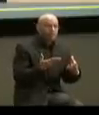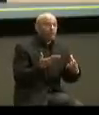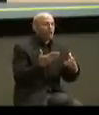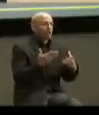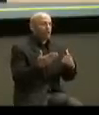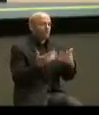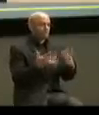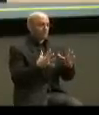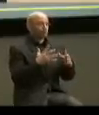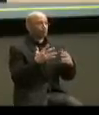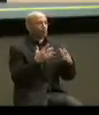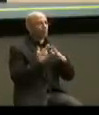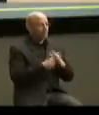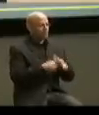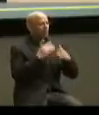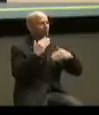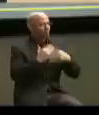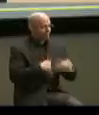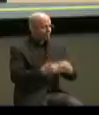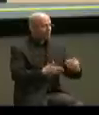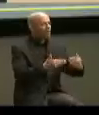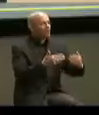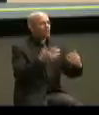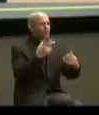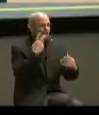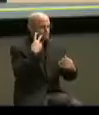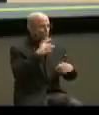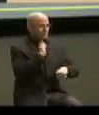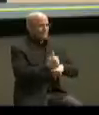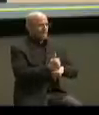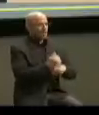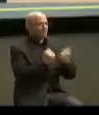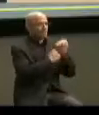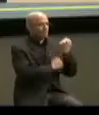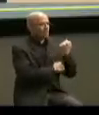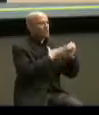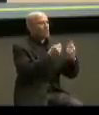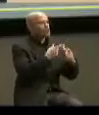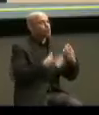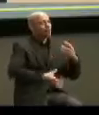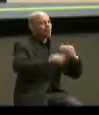TO TALK ABOUT IT, EXCITED TO INCLUDE MORE PEOPLE IN IT, ONCE